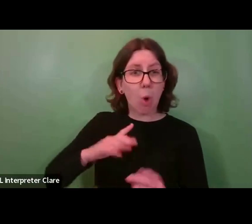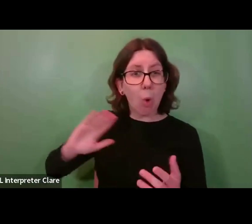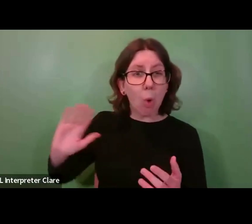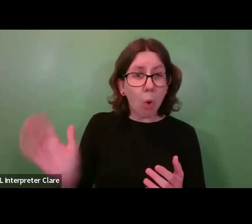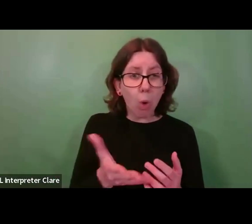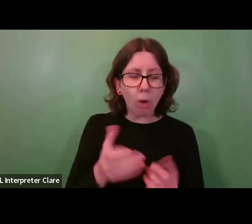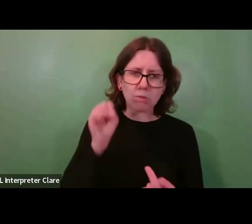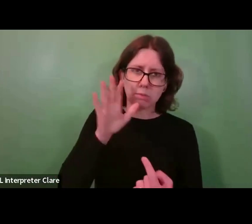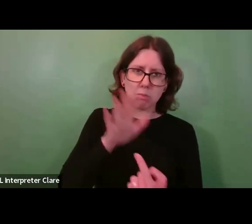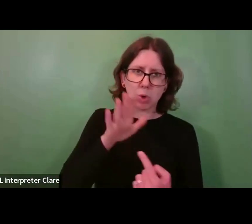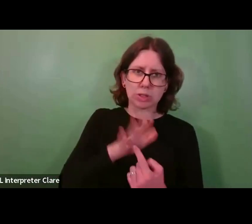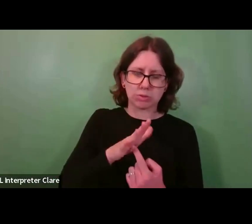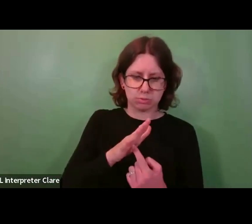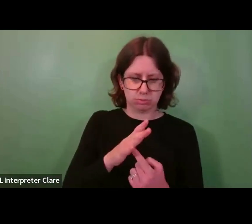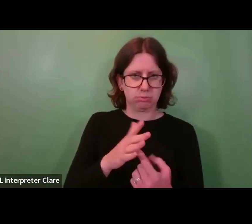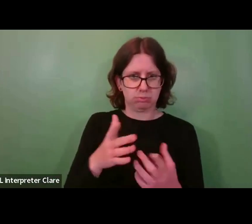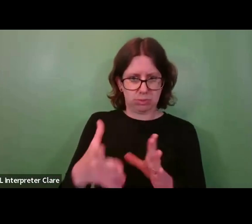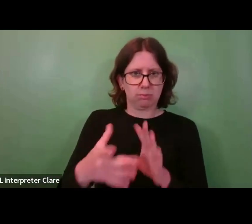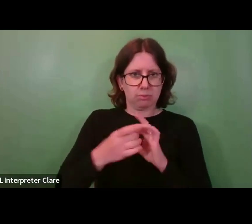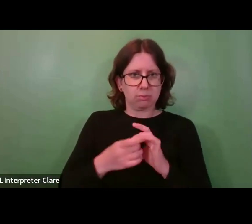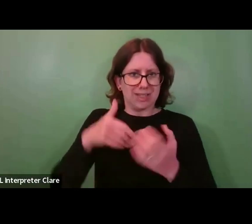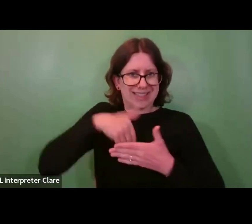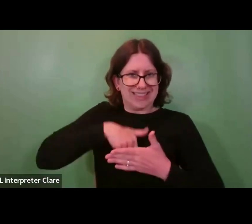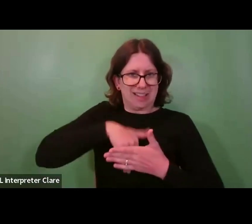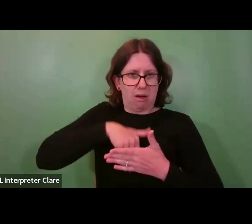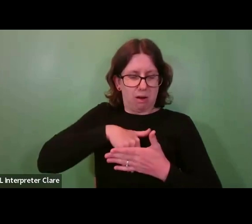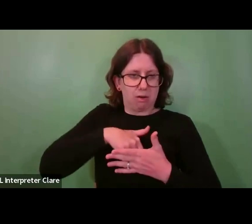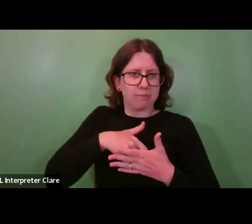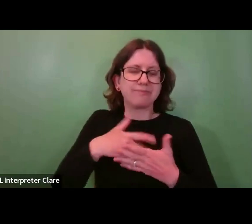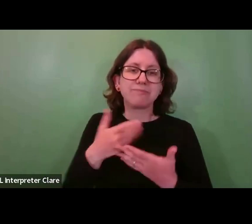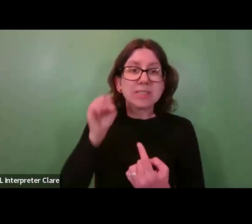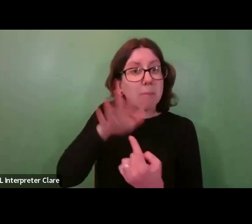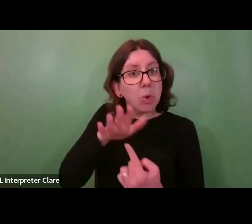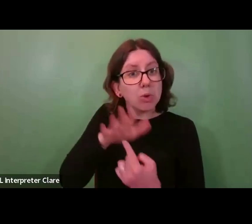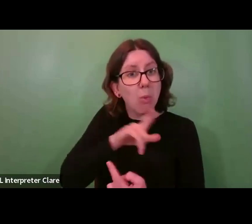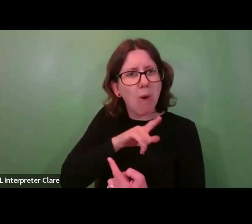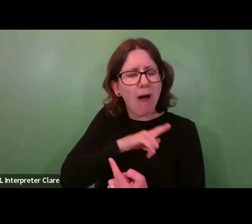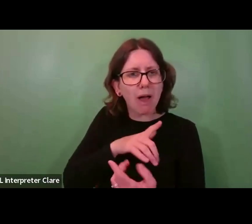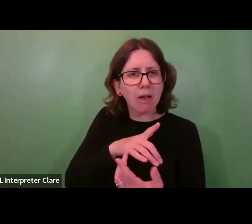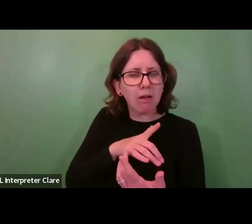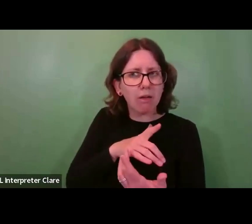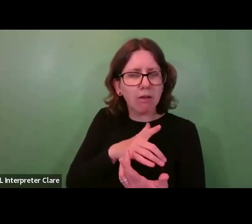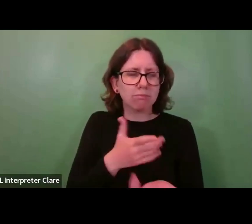it's interesting, isn't it? Because you might say, "Well, what on earth do you know about governance when you've just been